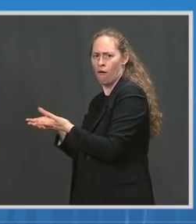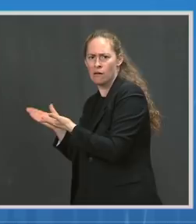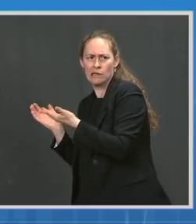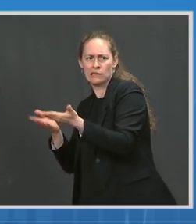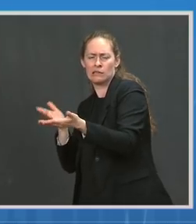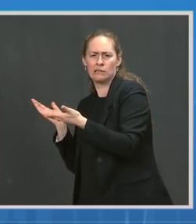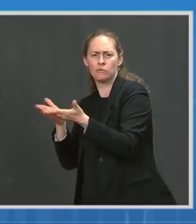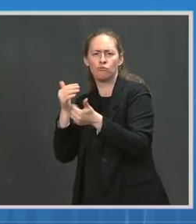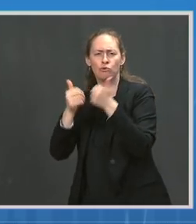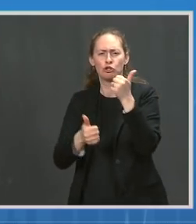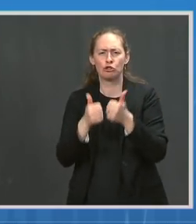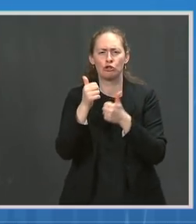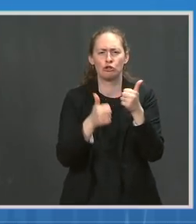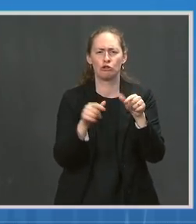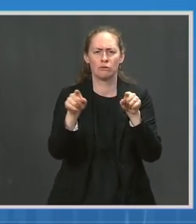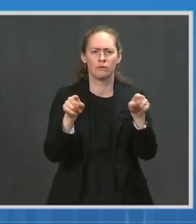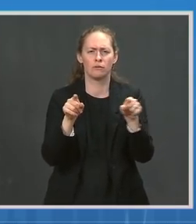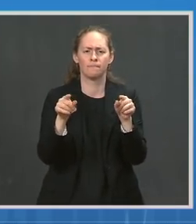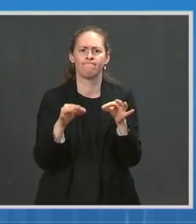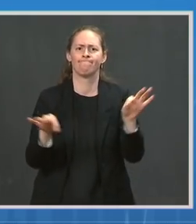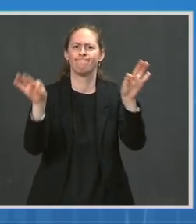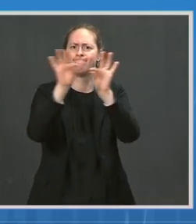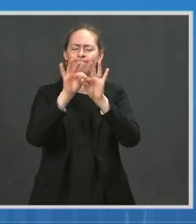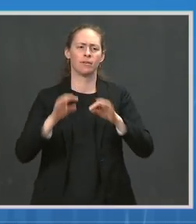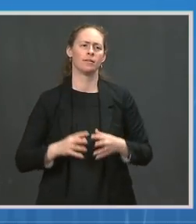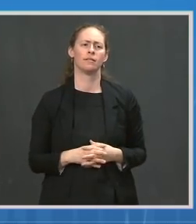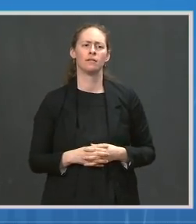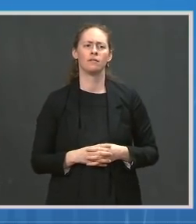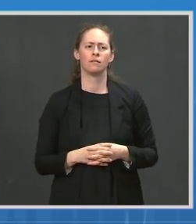Mr. Slavitt: Thank you. Yes, let me -- let me reiterate a couple of points here.